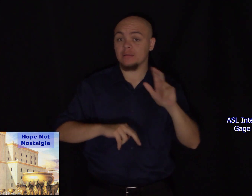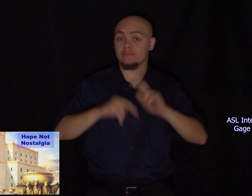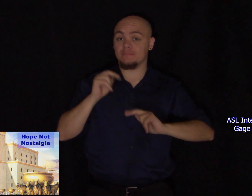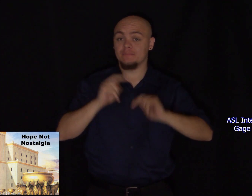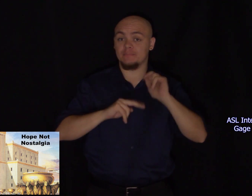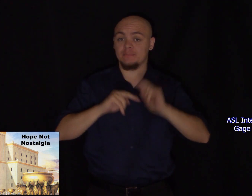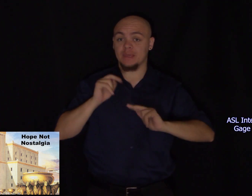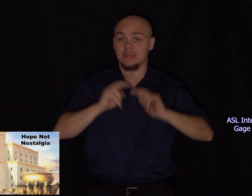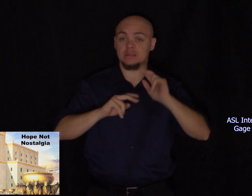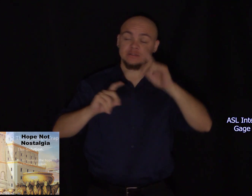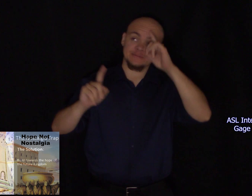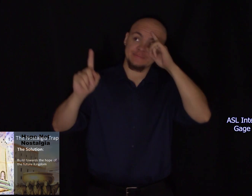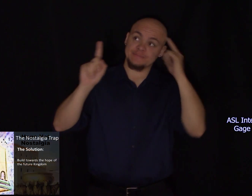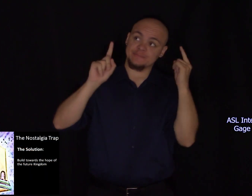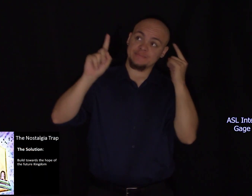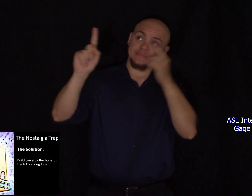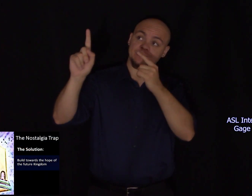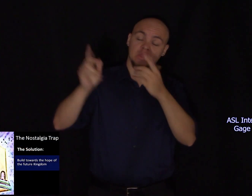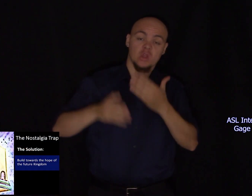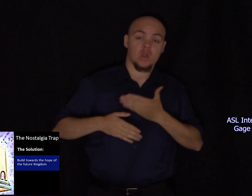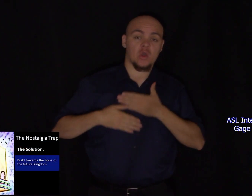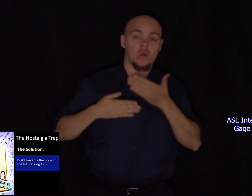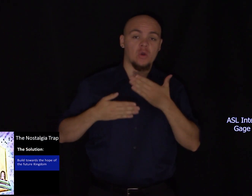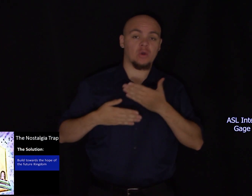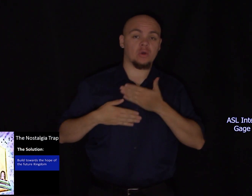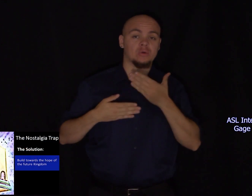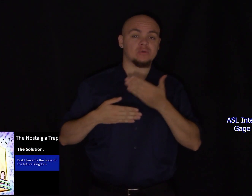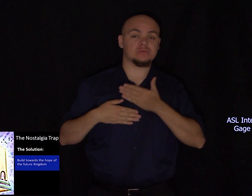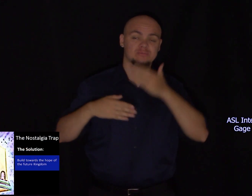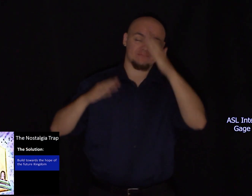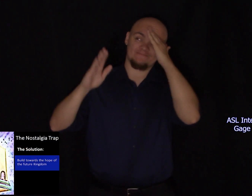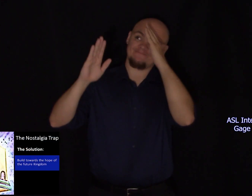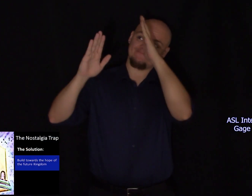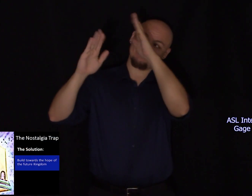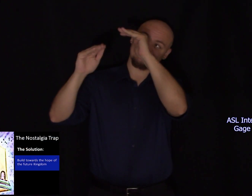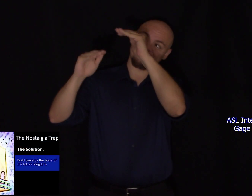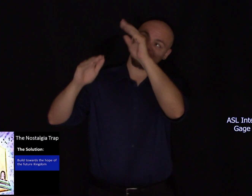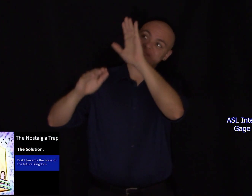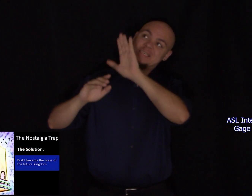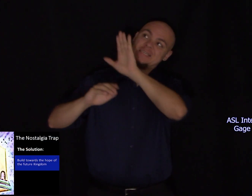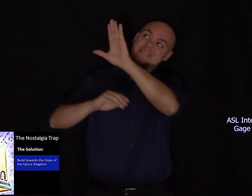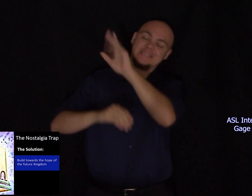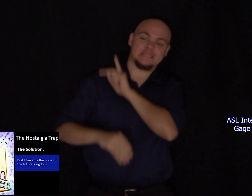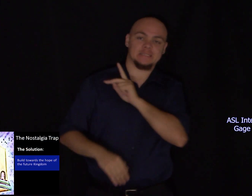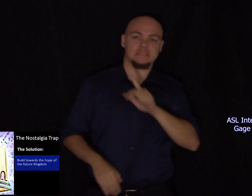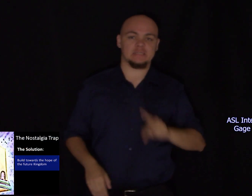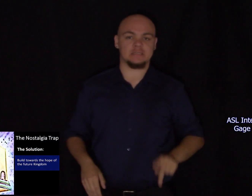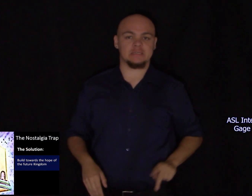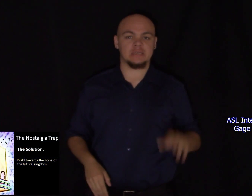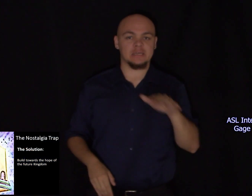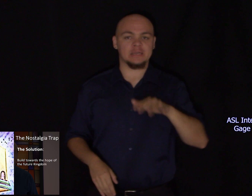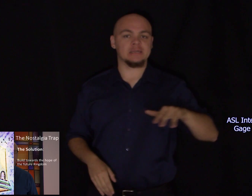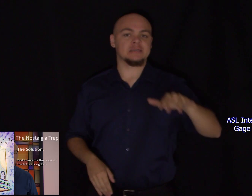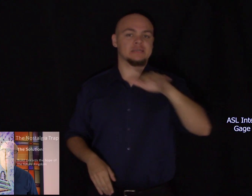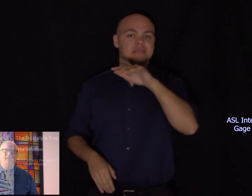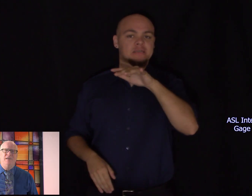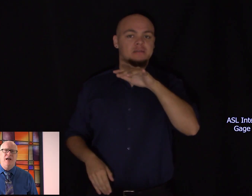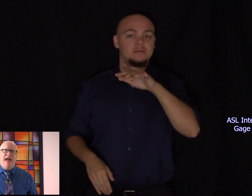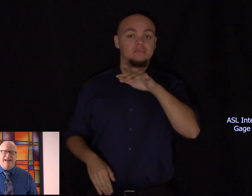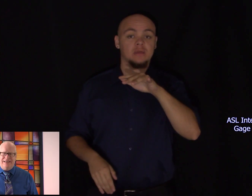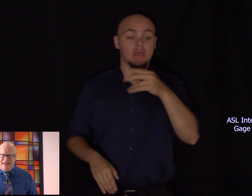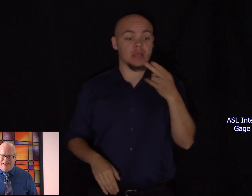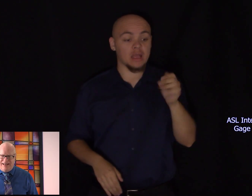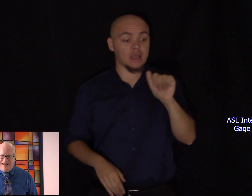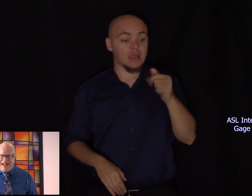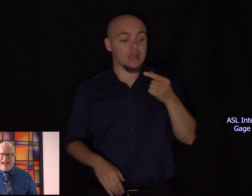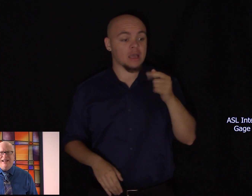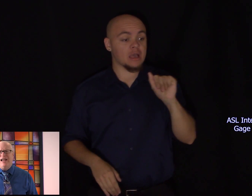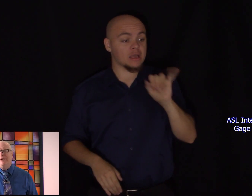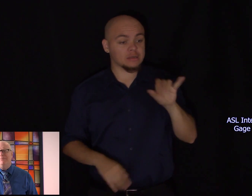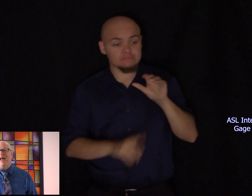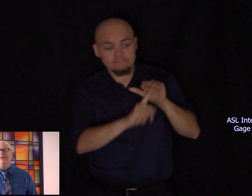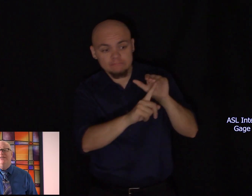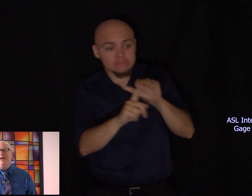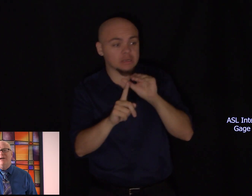first one but they were building towards the hope of the future kingdom and Haggai reminded them of